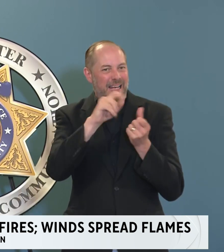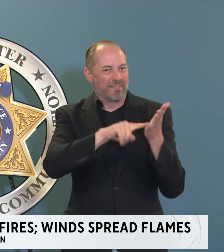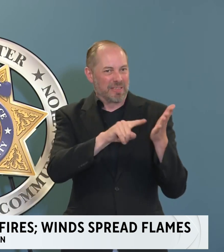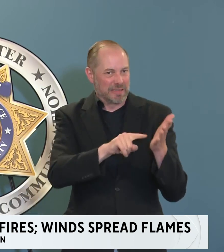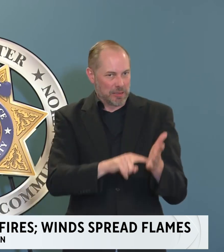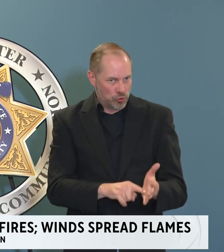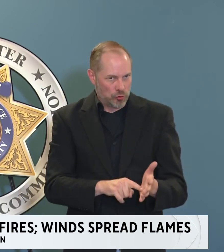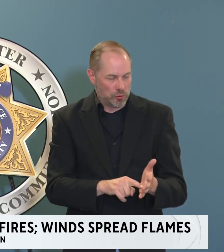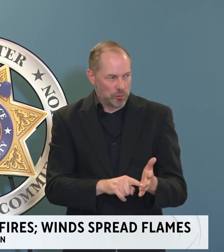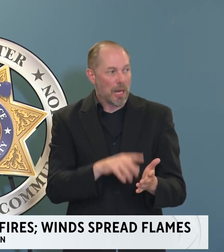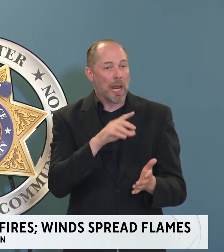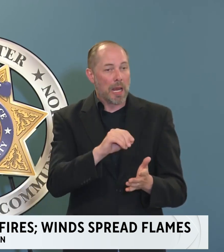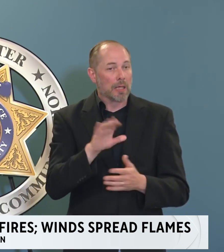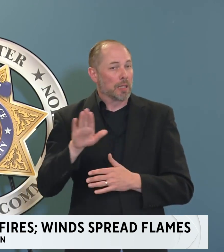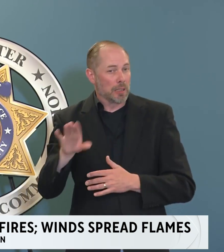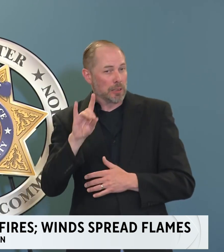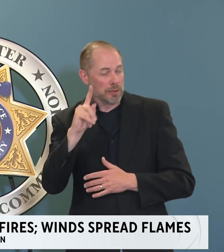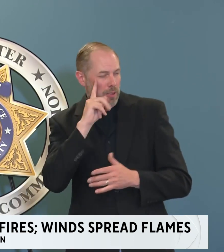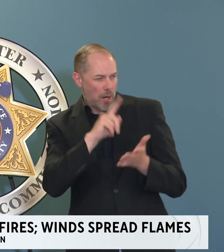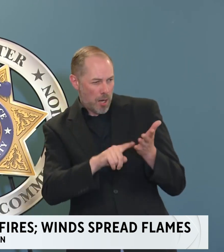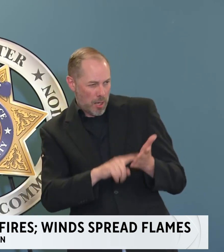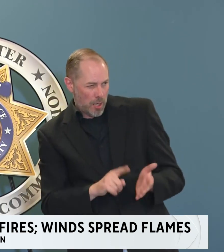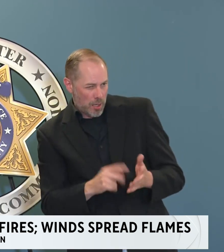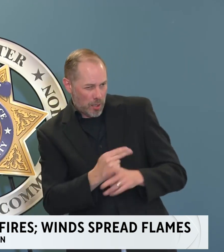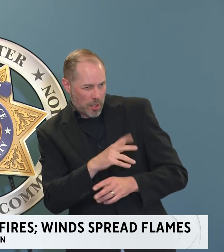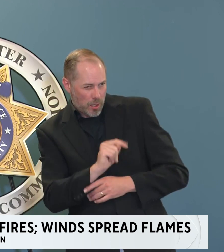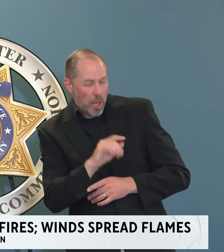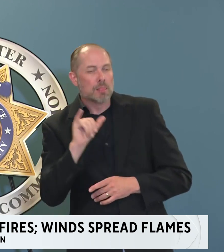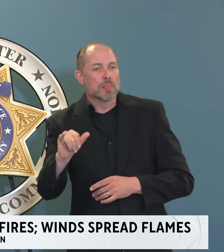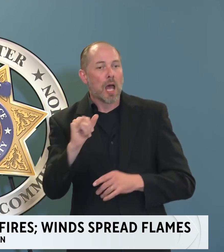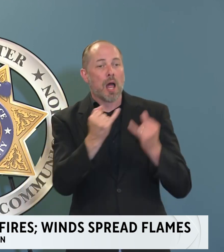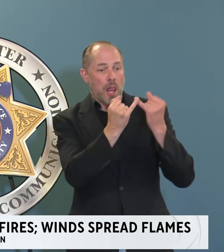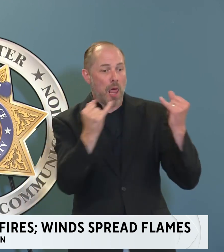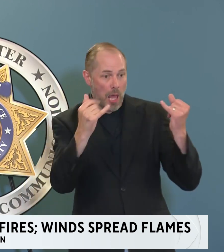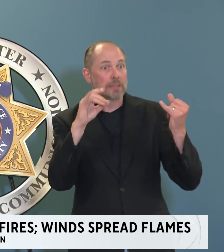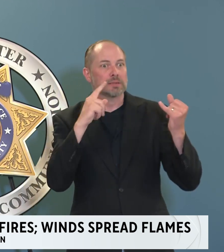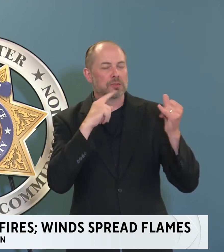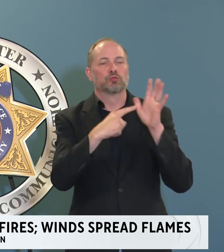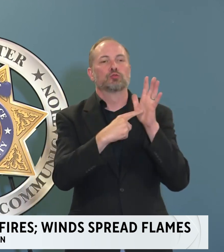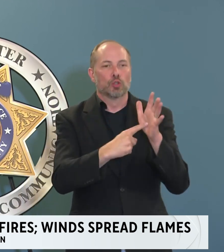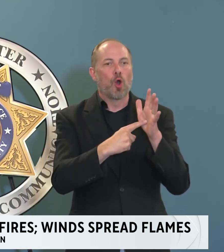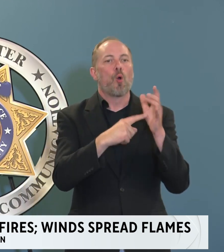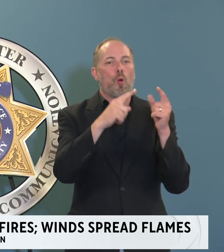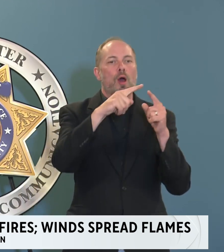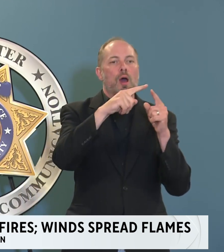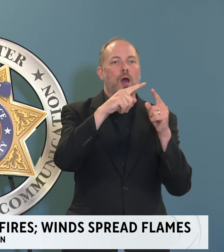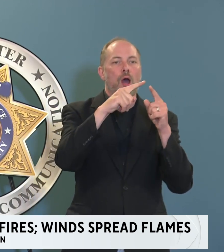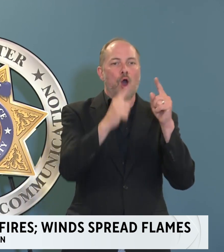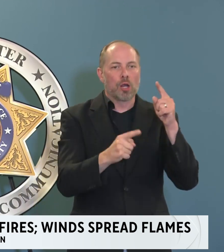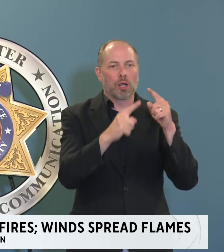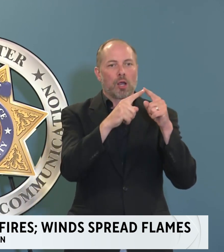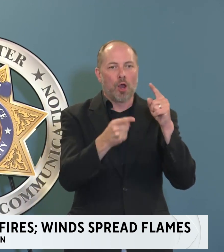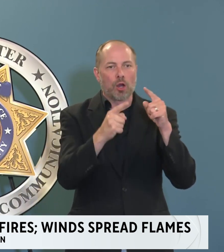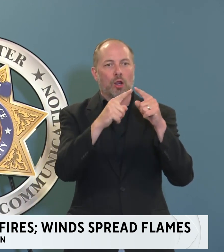MECHANICAL ENGINEER AND WILDFIRE EXPERT TO ASSIST WITH THE INVESTIGATION OF THE